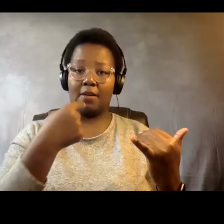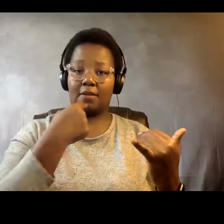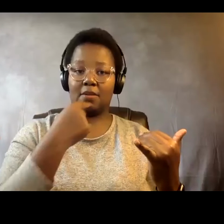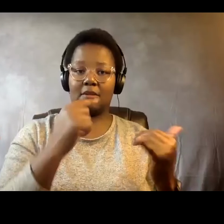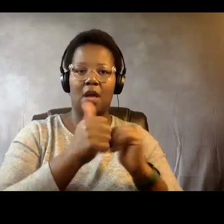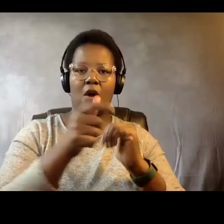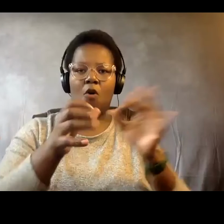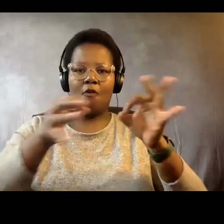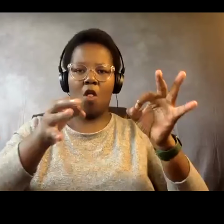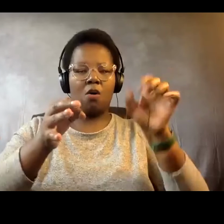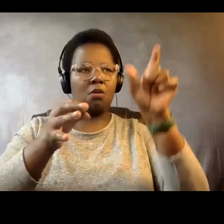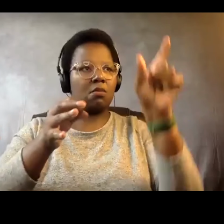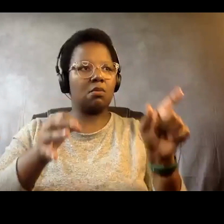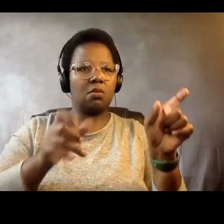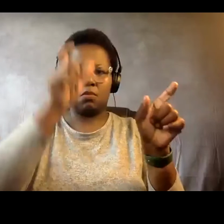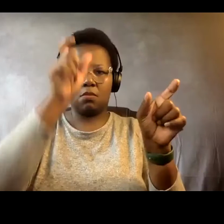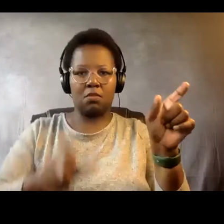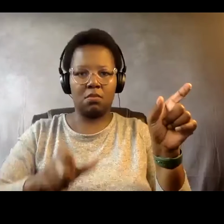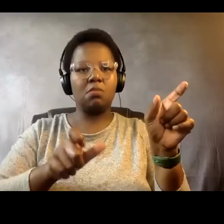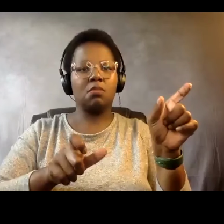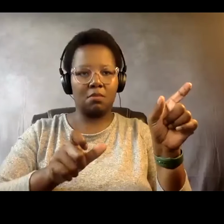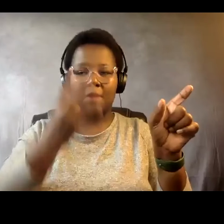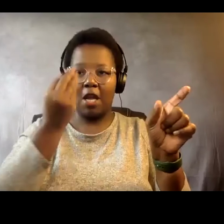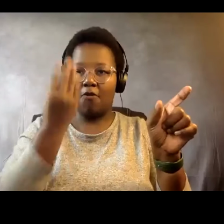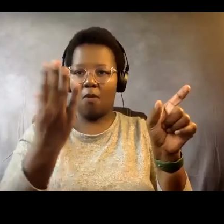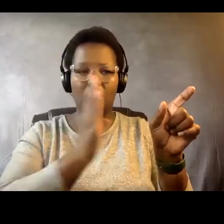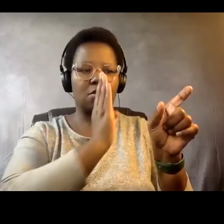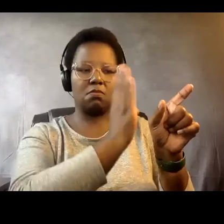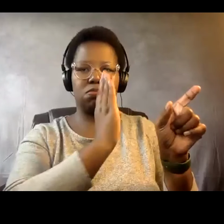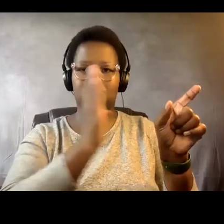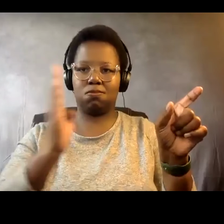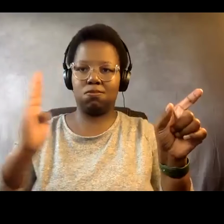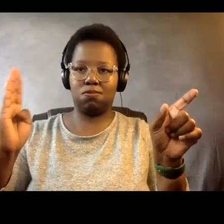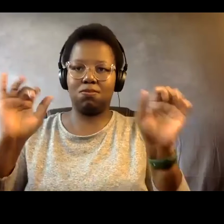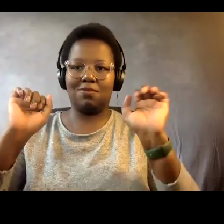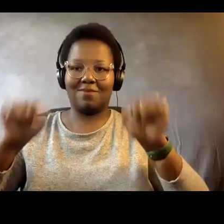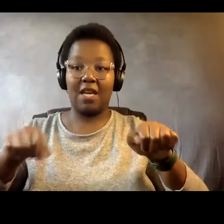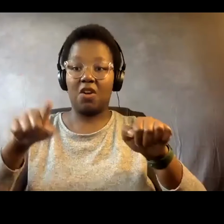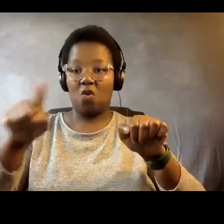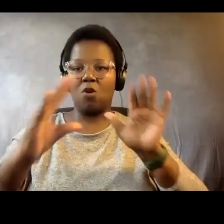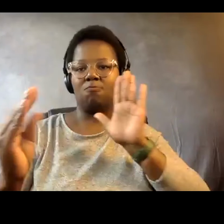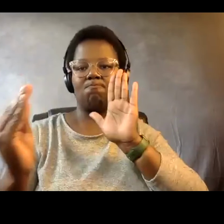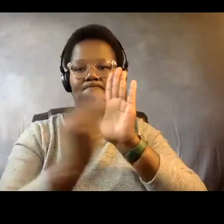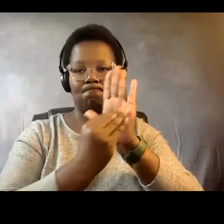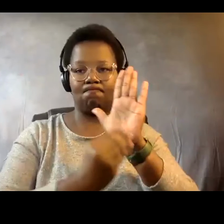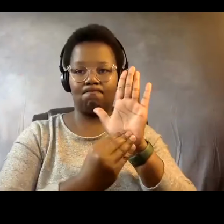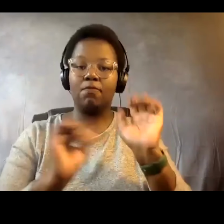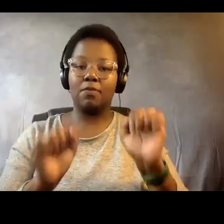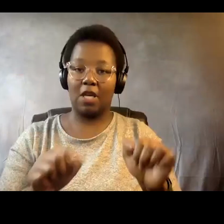of the page. So this is something you can also document. Here I have an example from a Figma